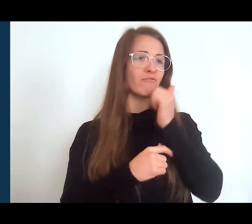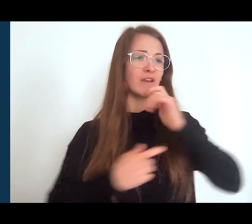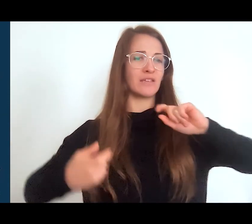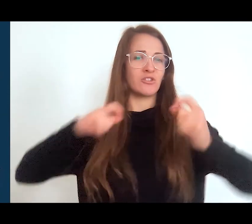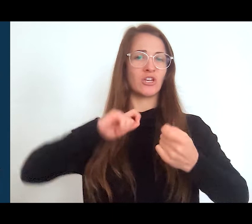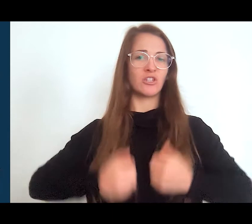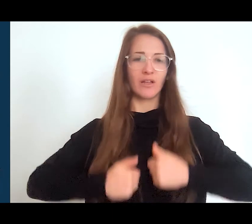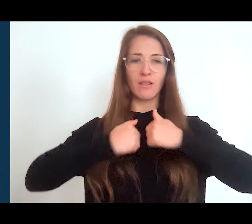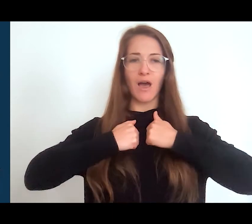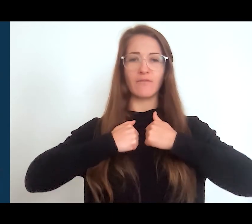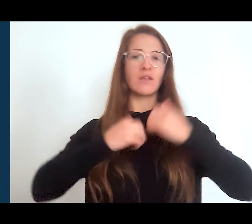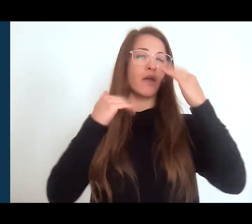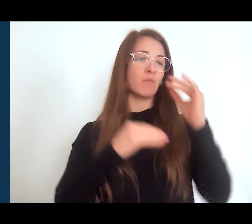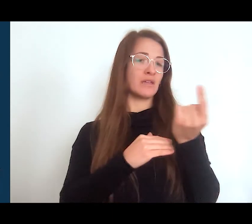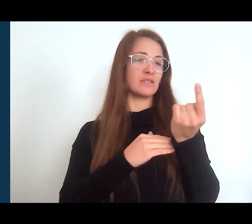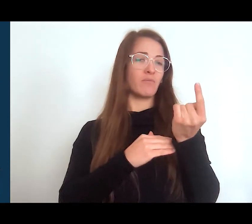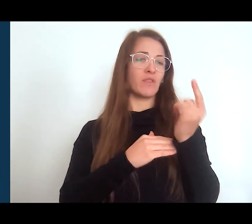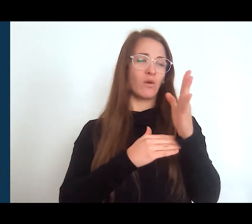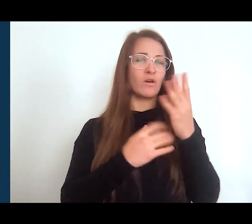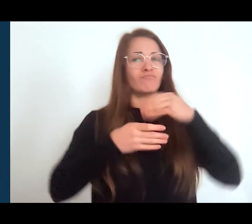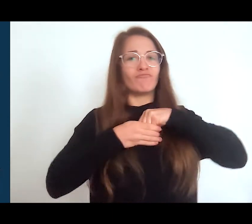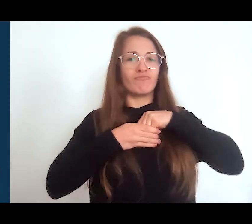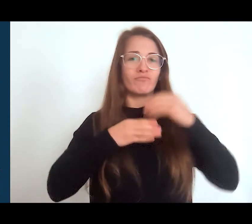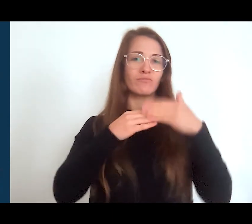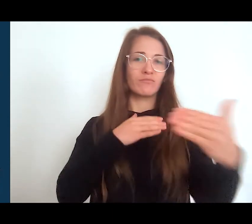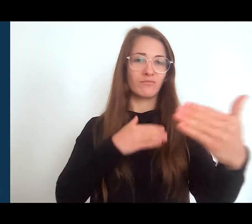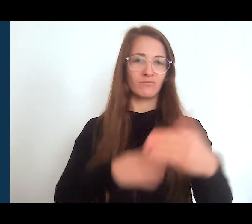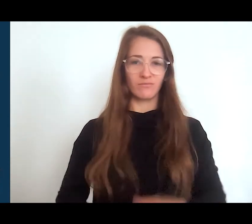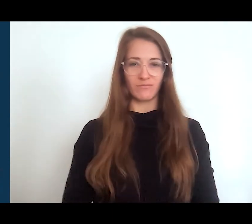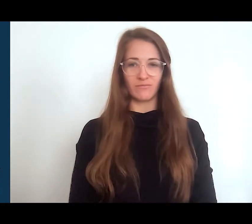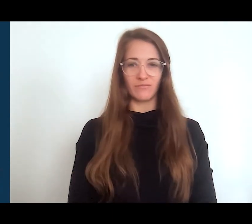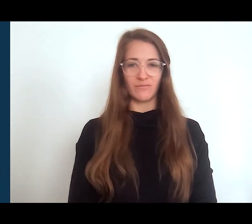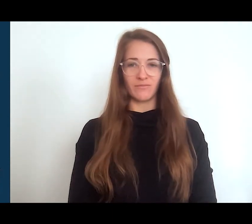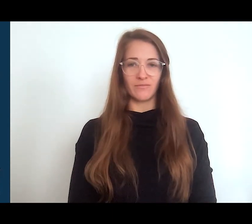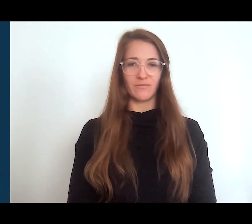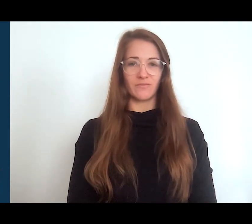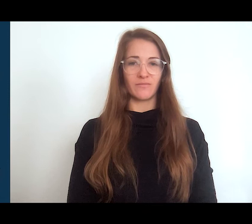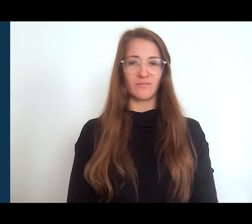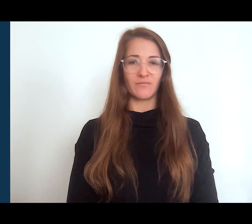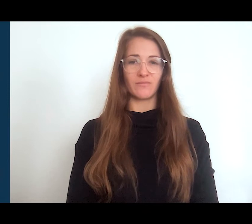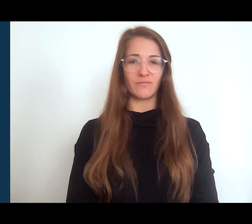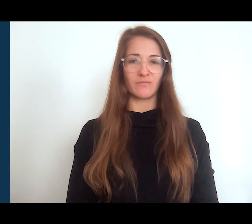WHAT I'M DOING EVERY DAY IS CHANGING LIVES AND I HOPE THAT IS SOMETHING THEY CARRY WITH THEM FORWARD.